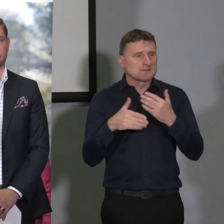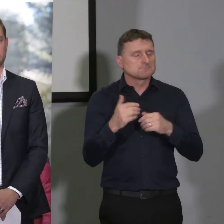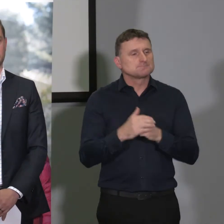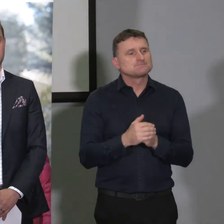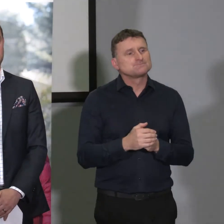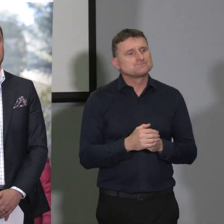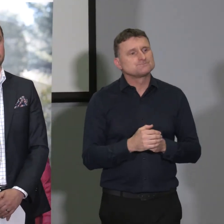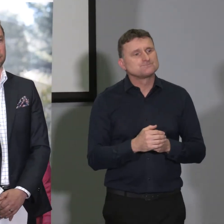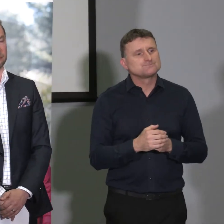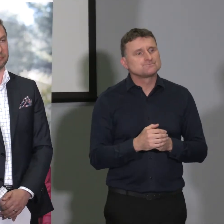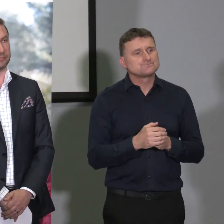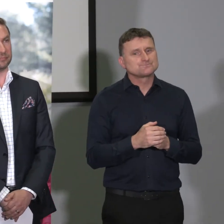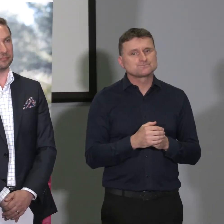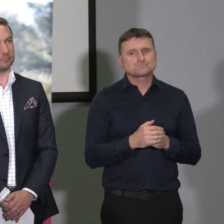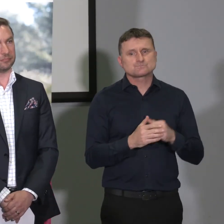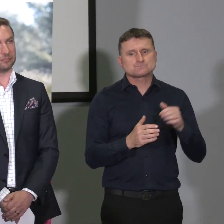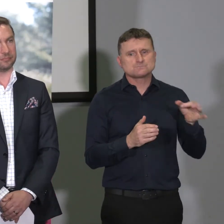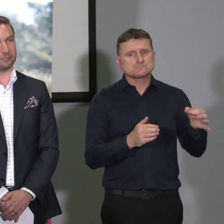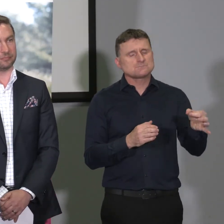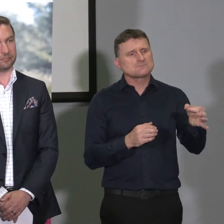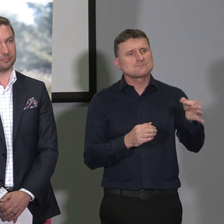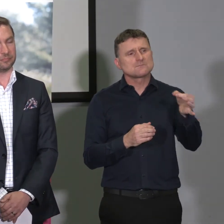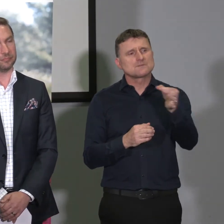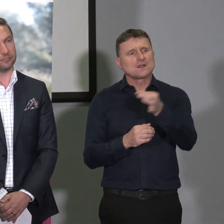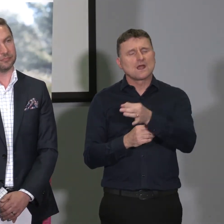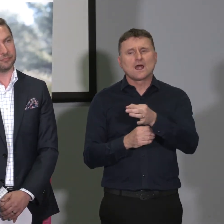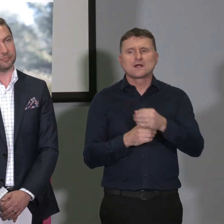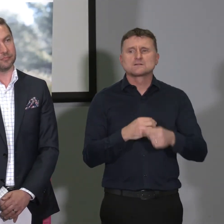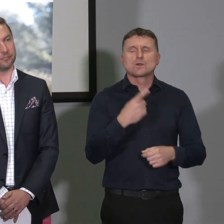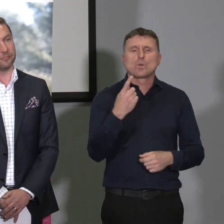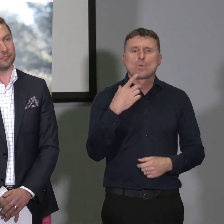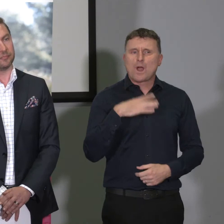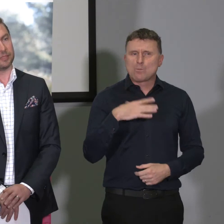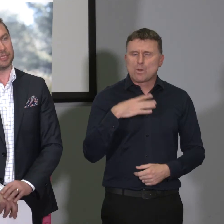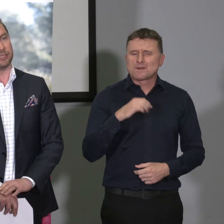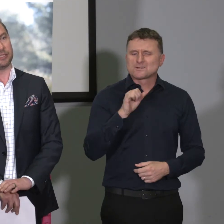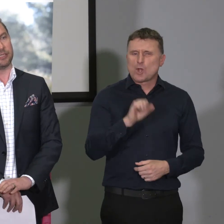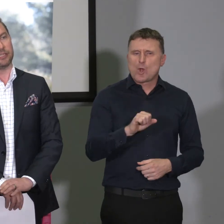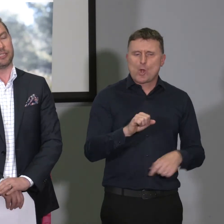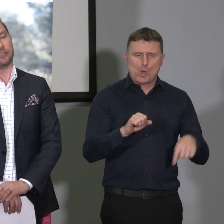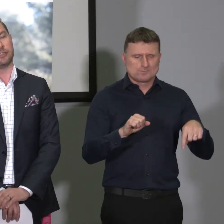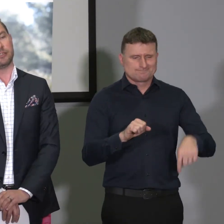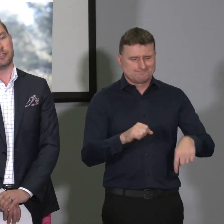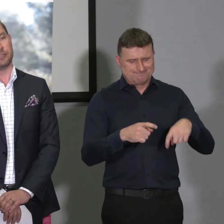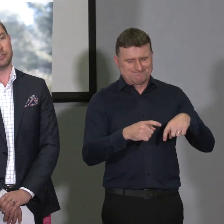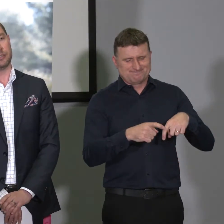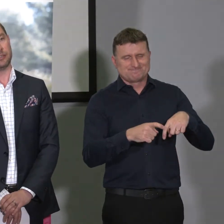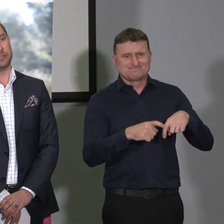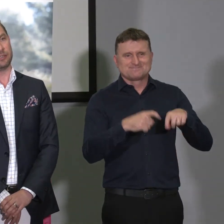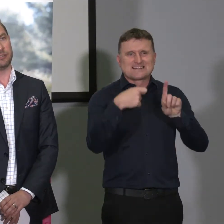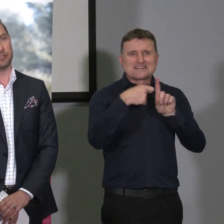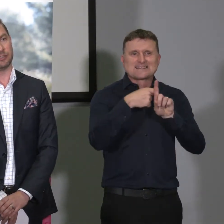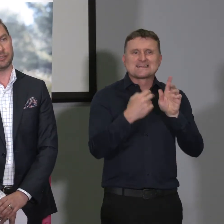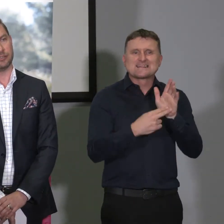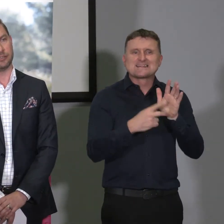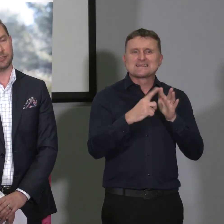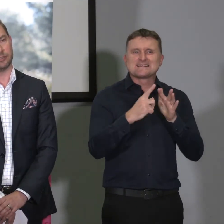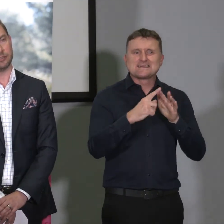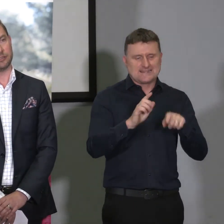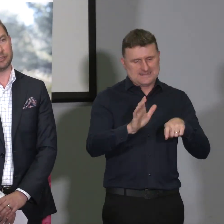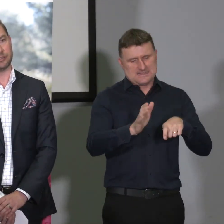towards that.